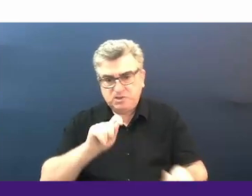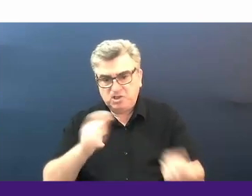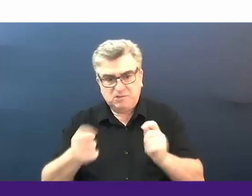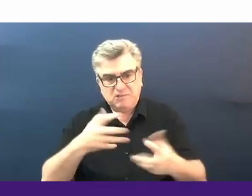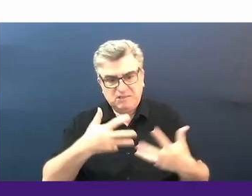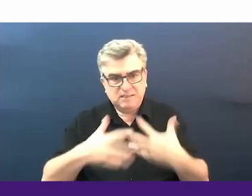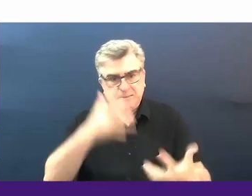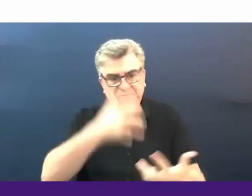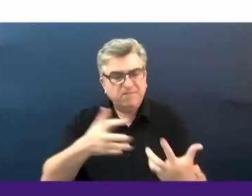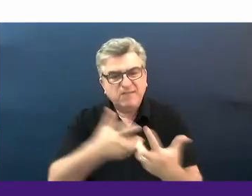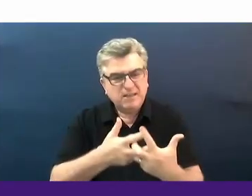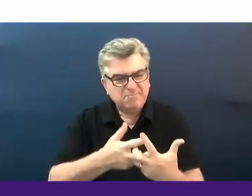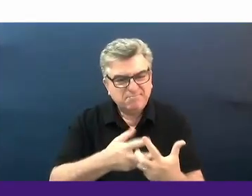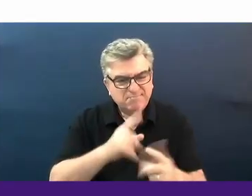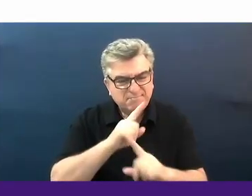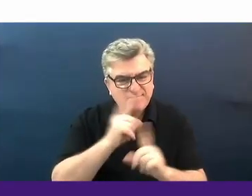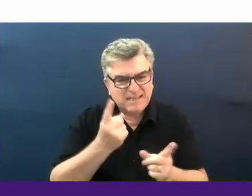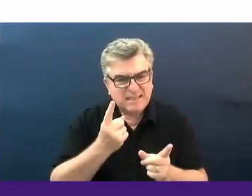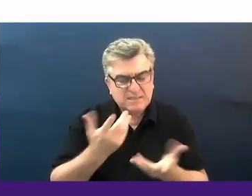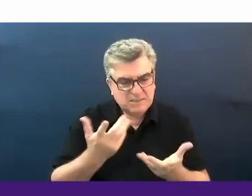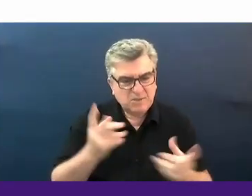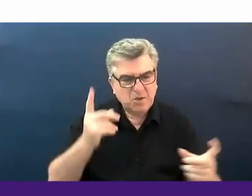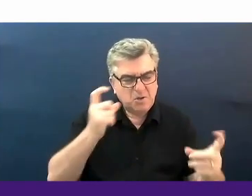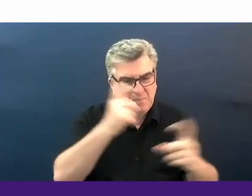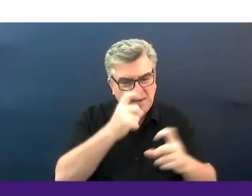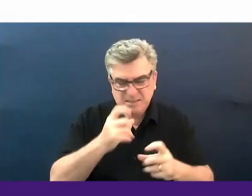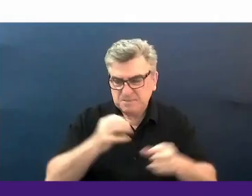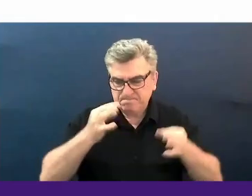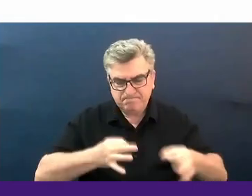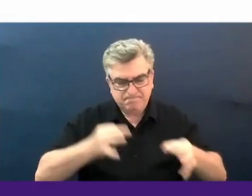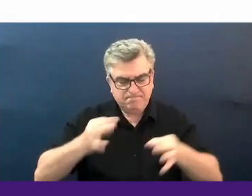and the complexity around decision makers who make decisions around